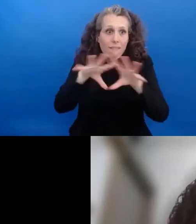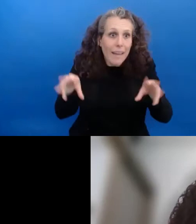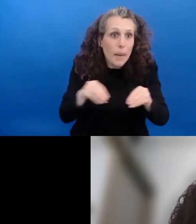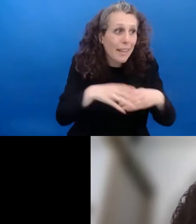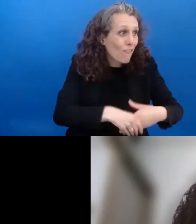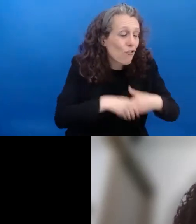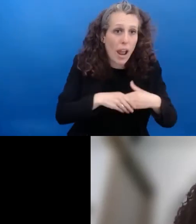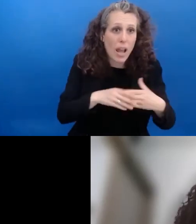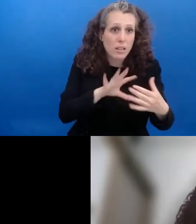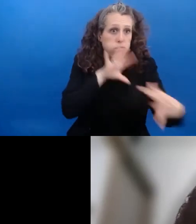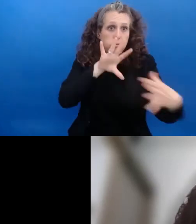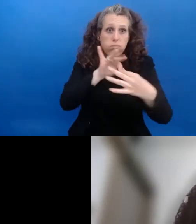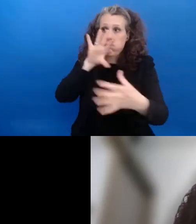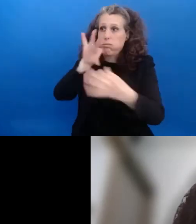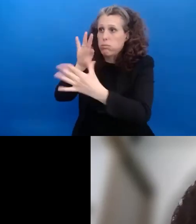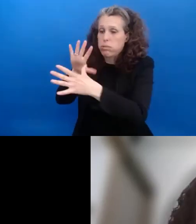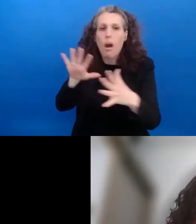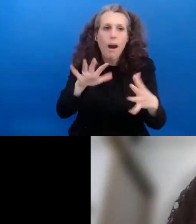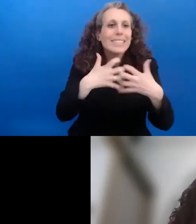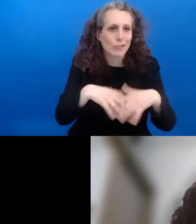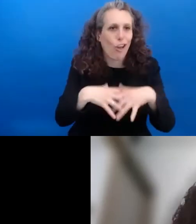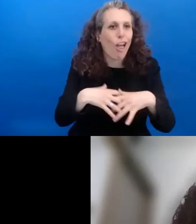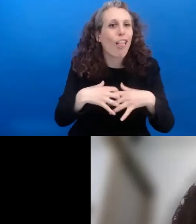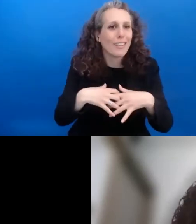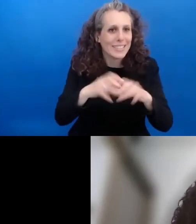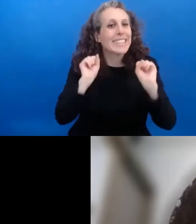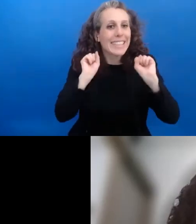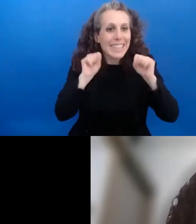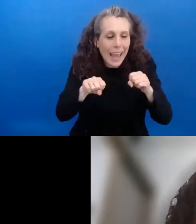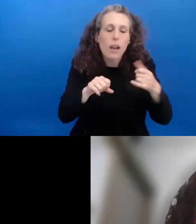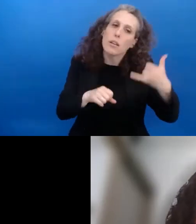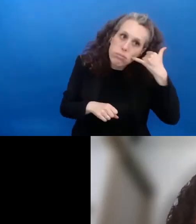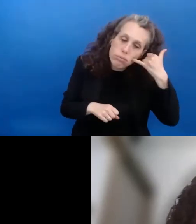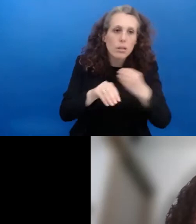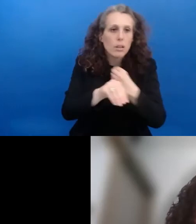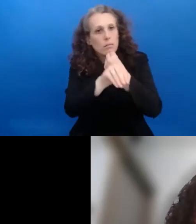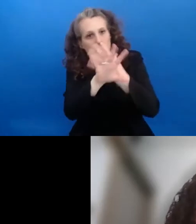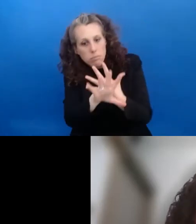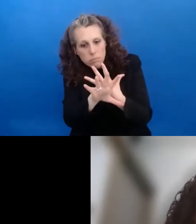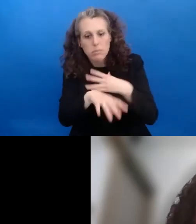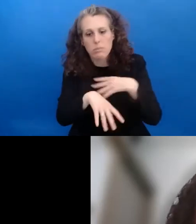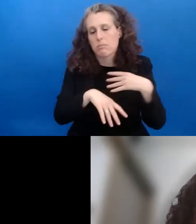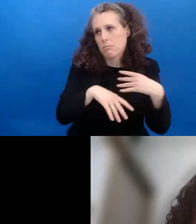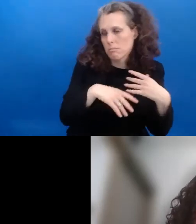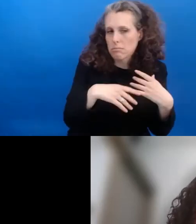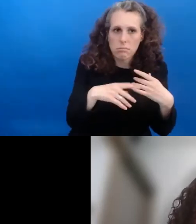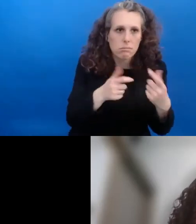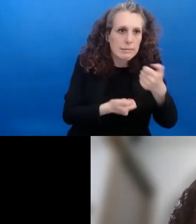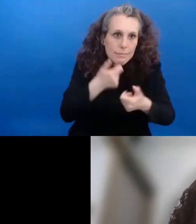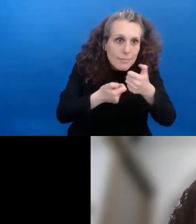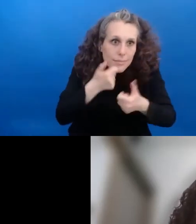through uh phones through uh connecting which is uh which uh with each other's so that's right